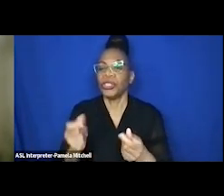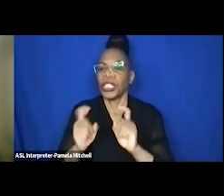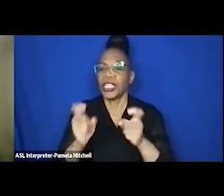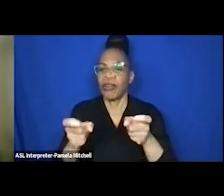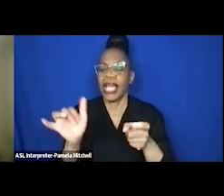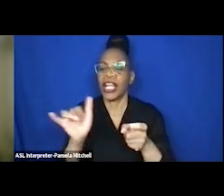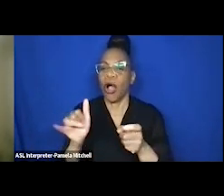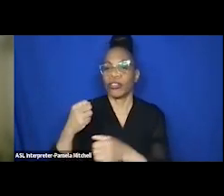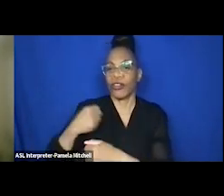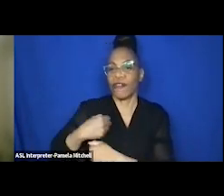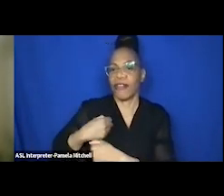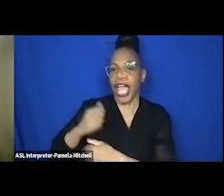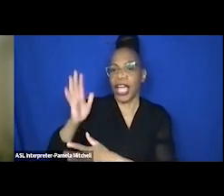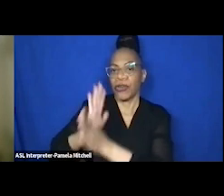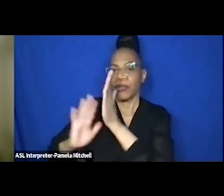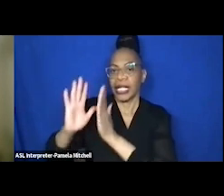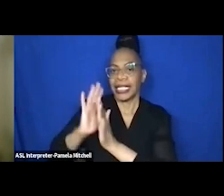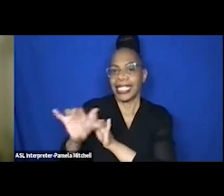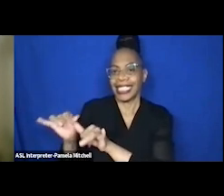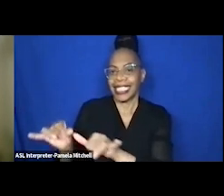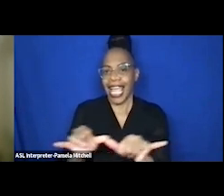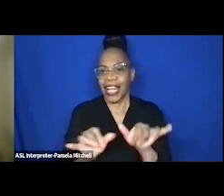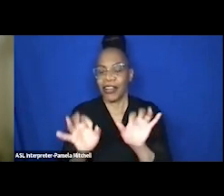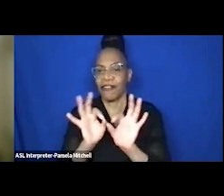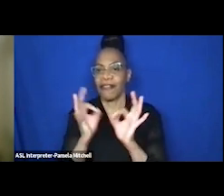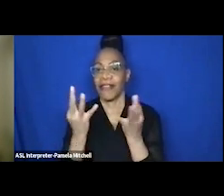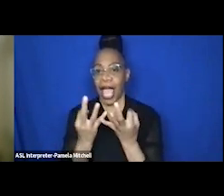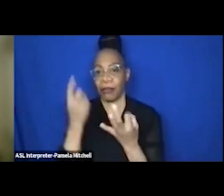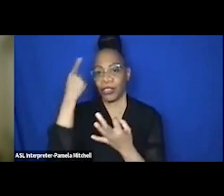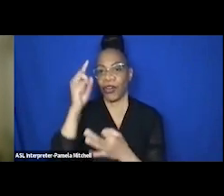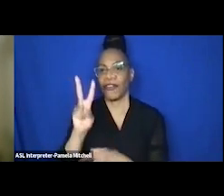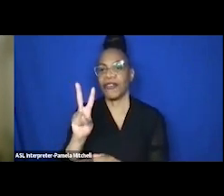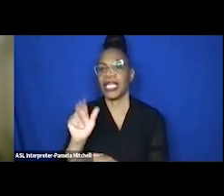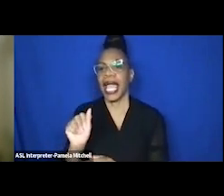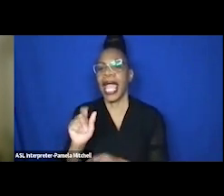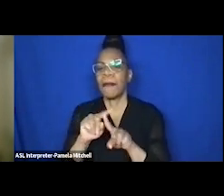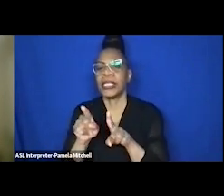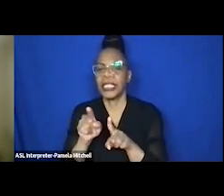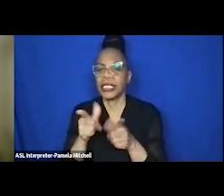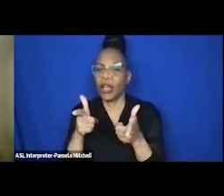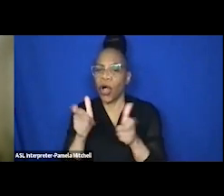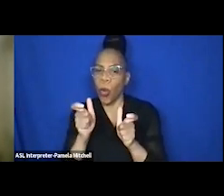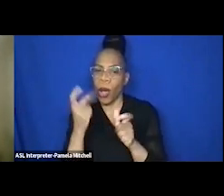and their families through the VA. But just a snapshot of continuum of care funds